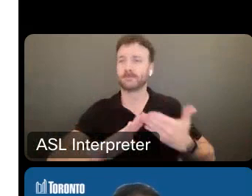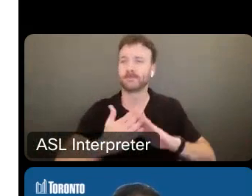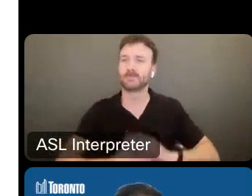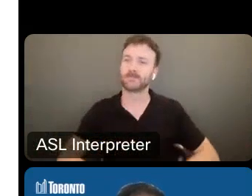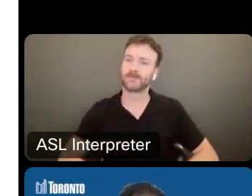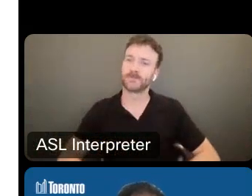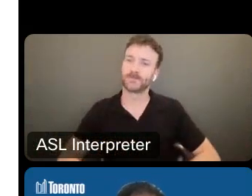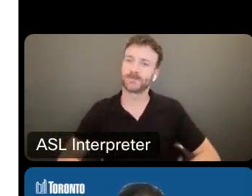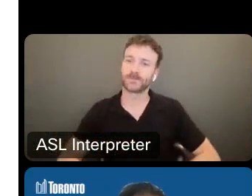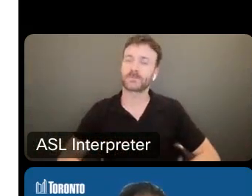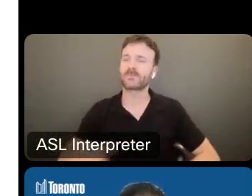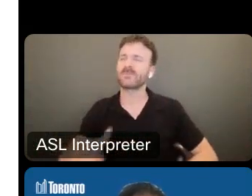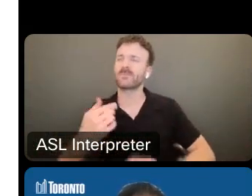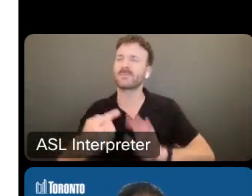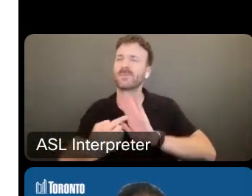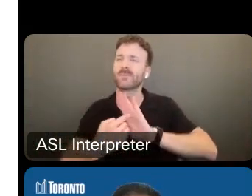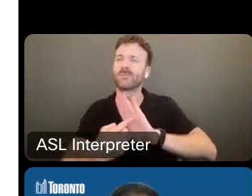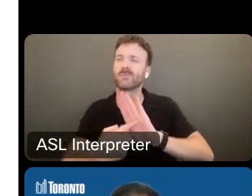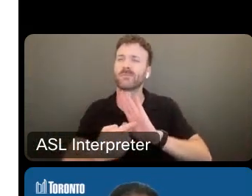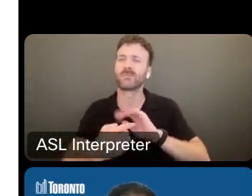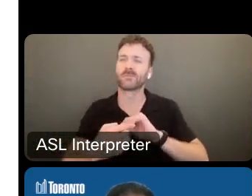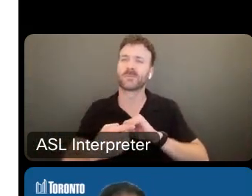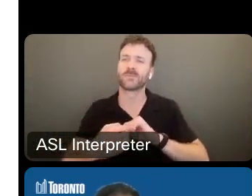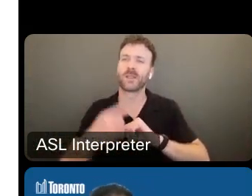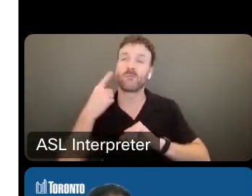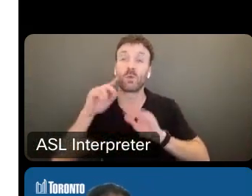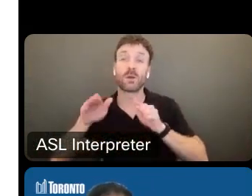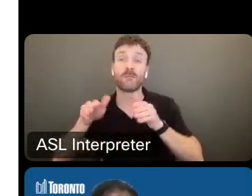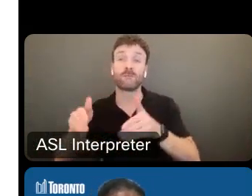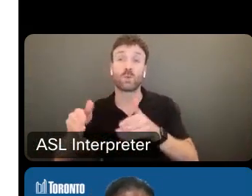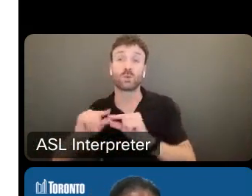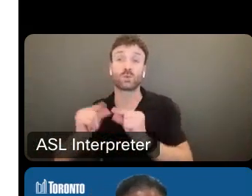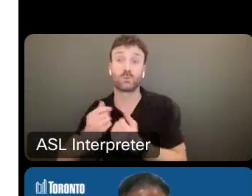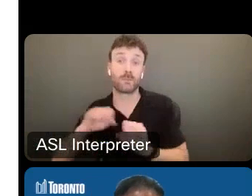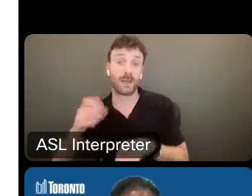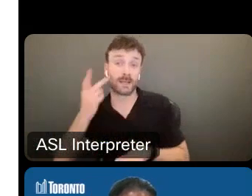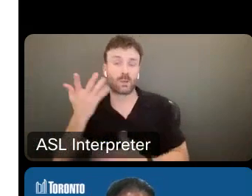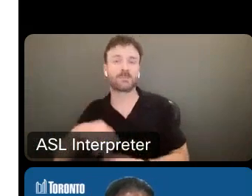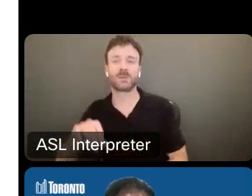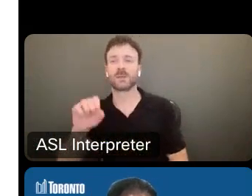The other example I have in terms of a focus group I can see, Stuart mentioned we talked